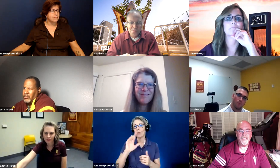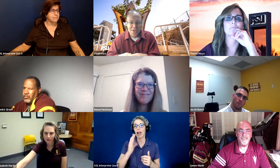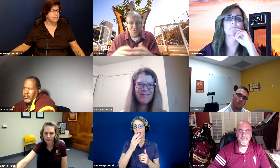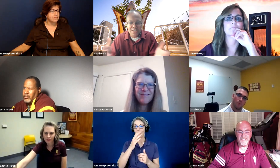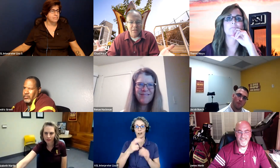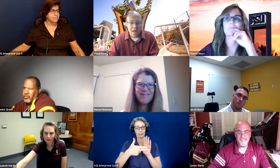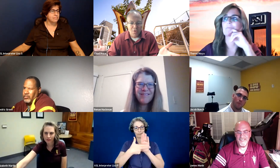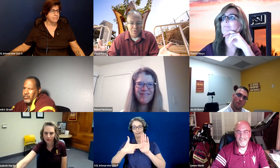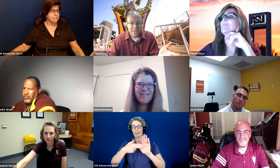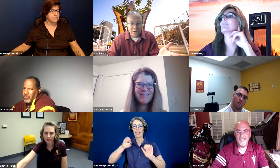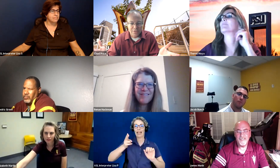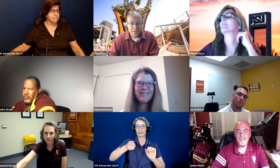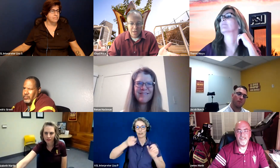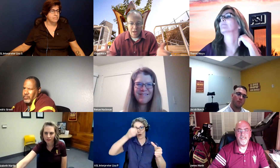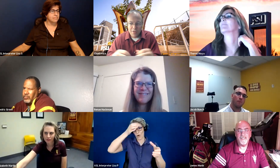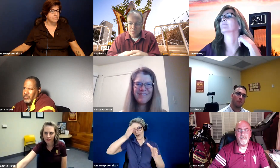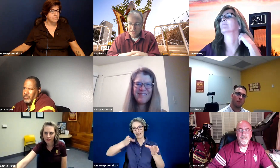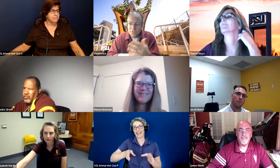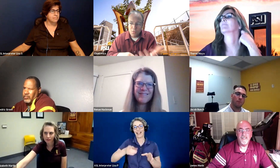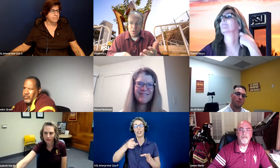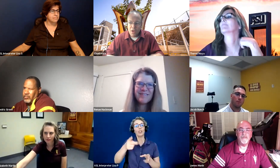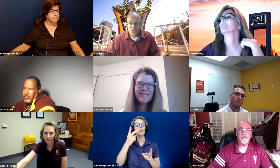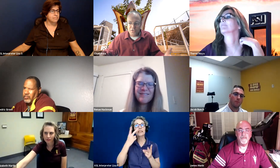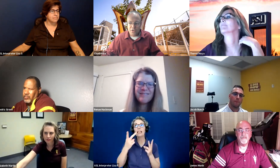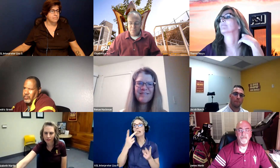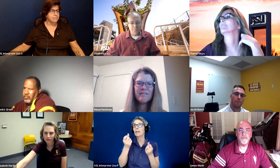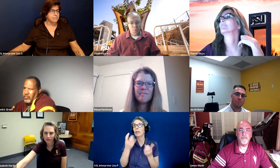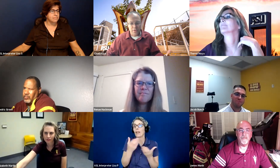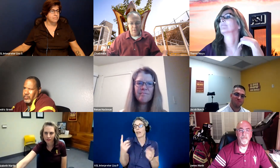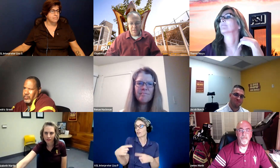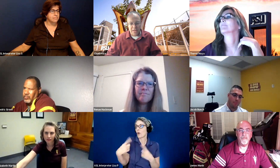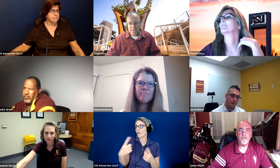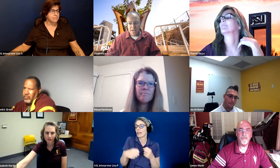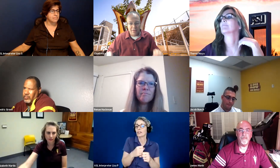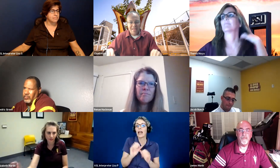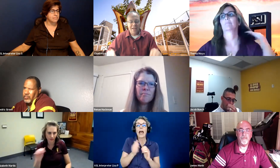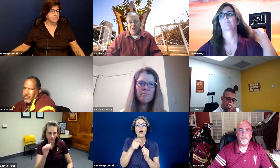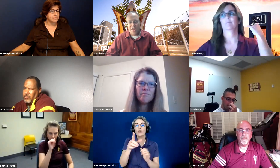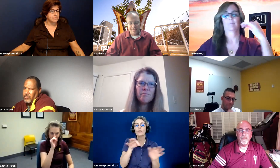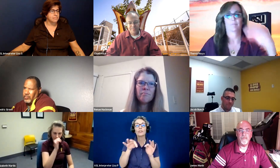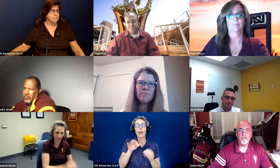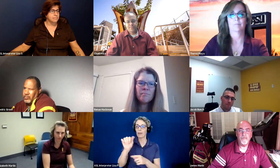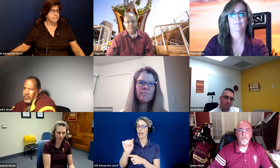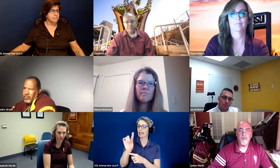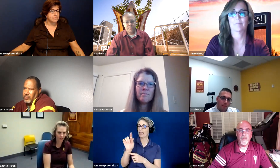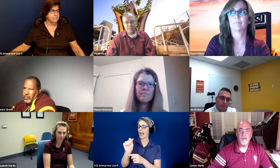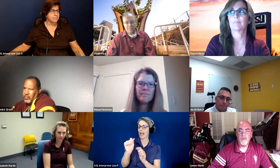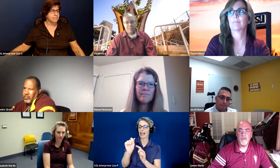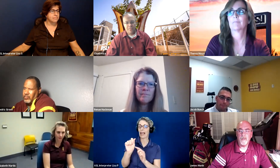but you've seen a lot over the years. And so how would you describe the importance of the ADA in higher ed.